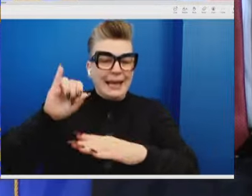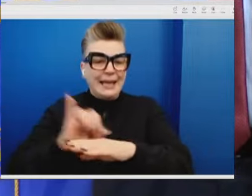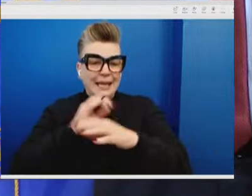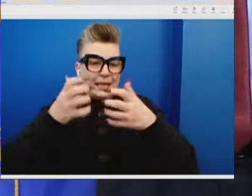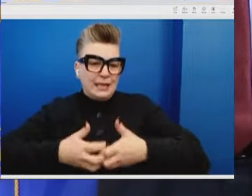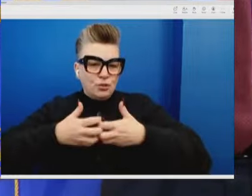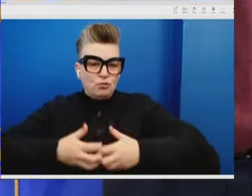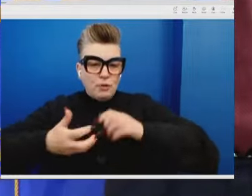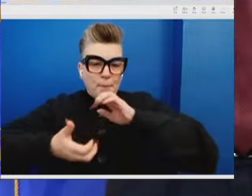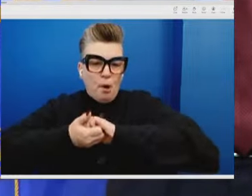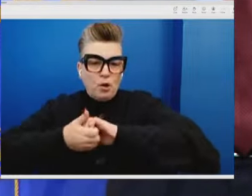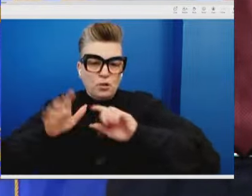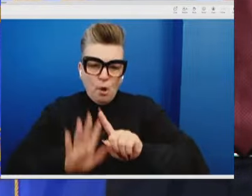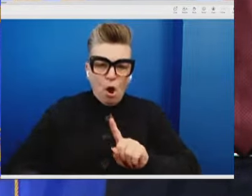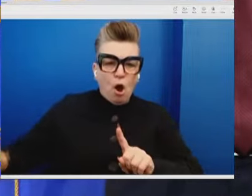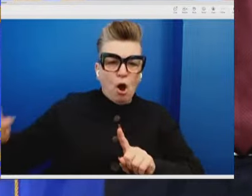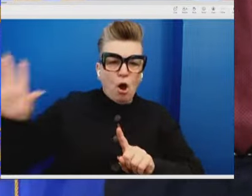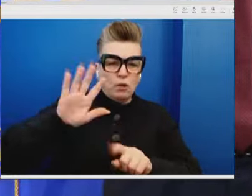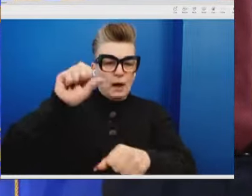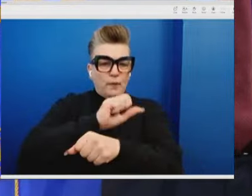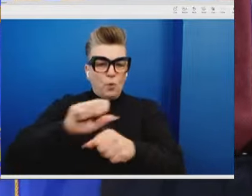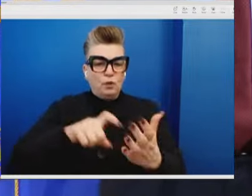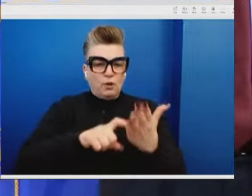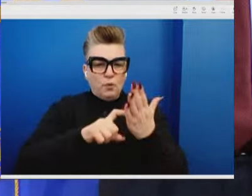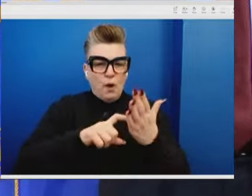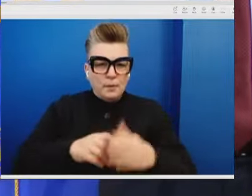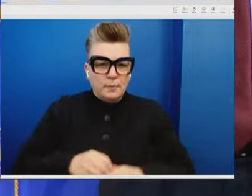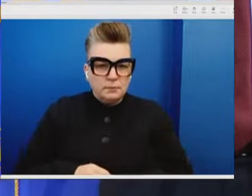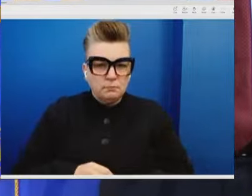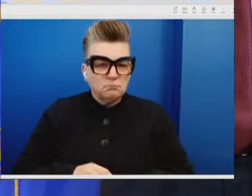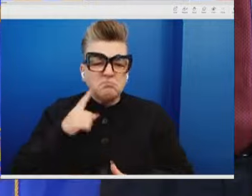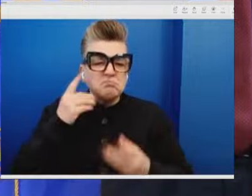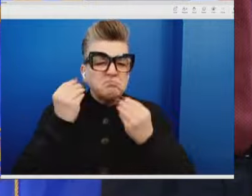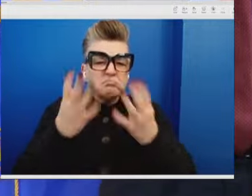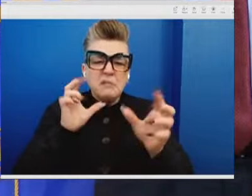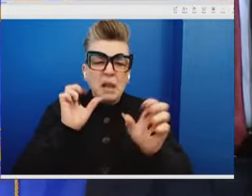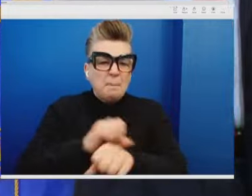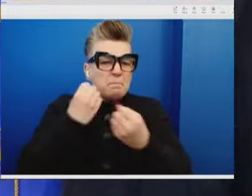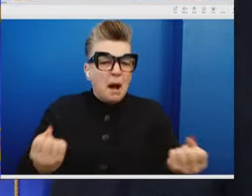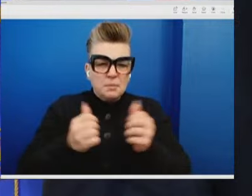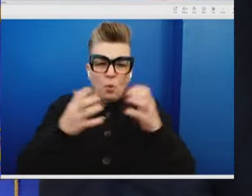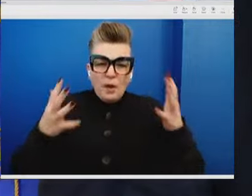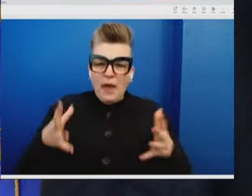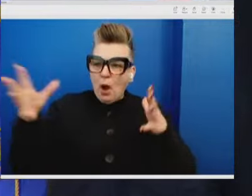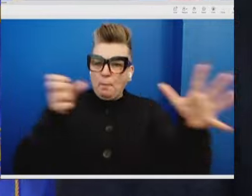This could not have even been conceived without bringing top-tier talent into this agency. Under